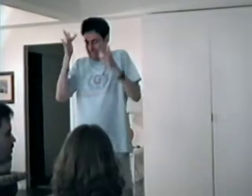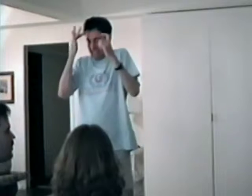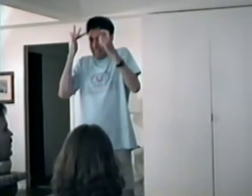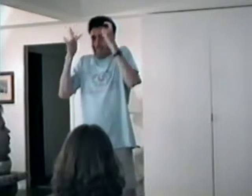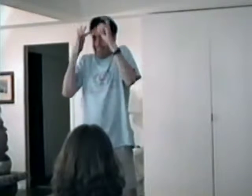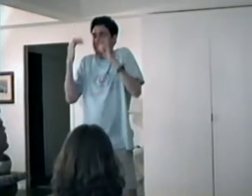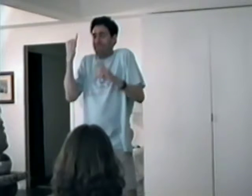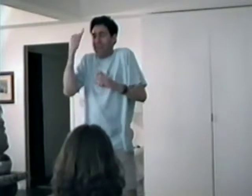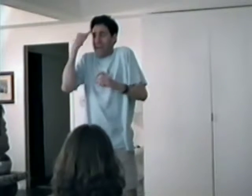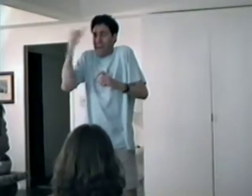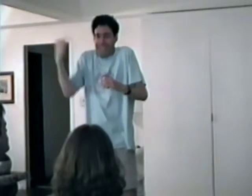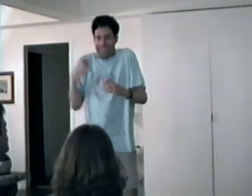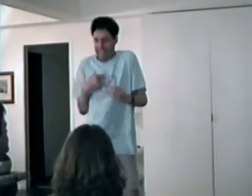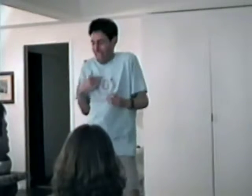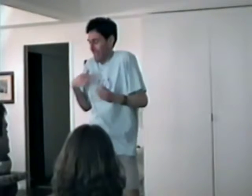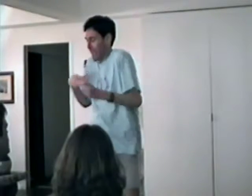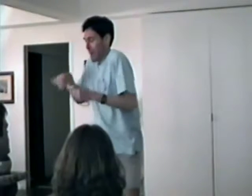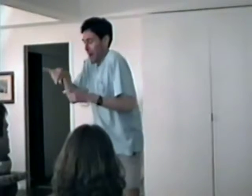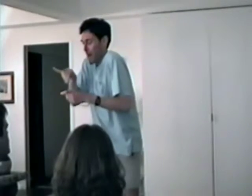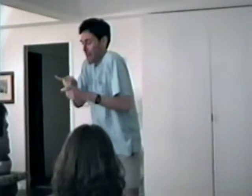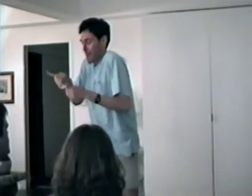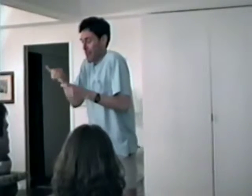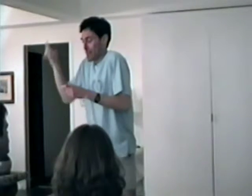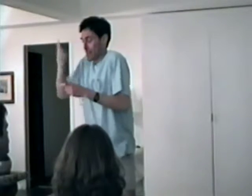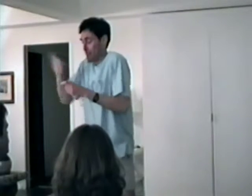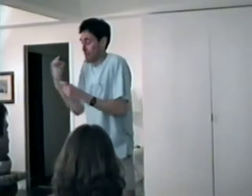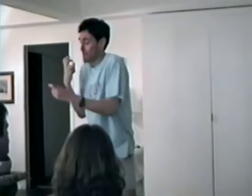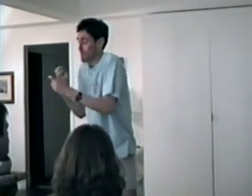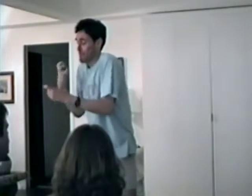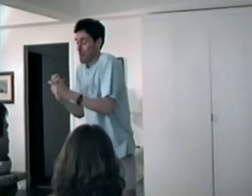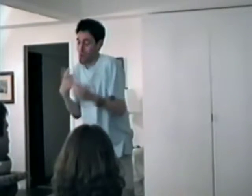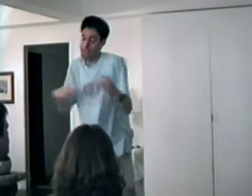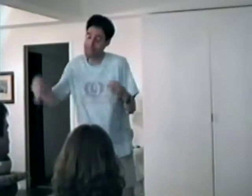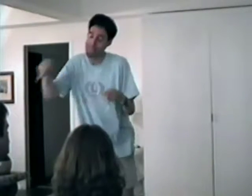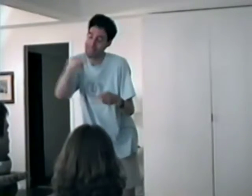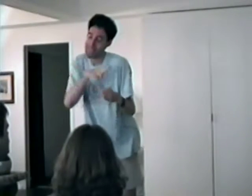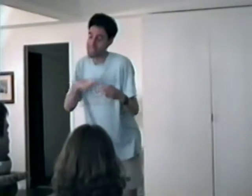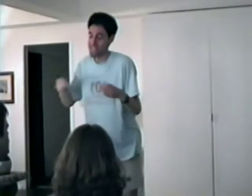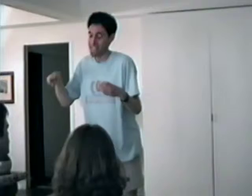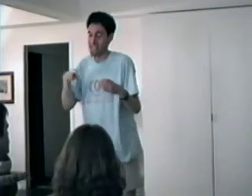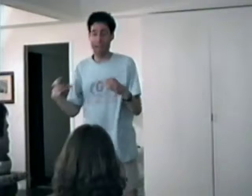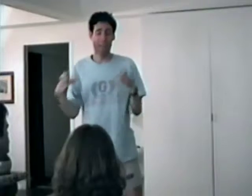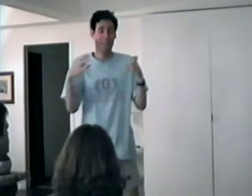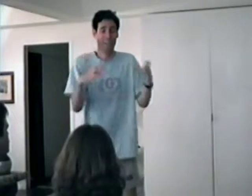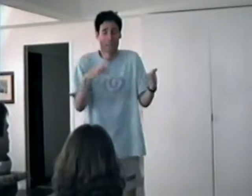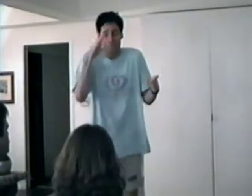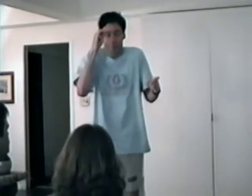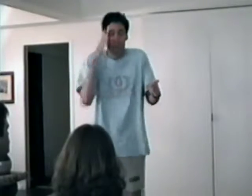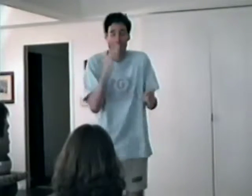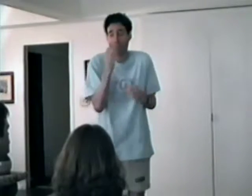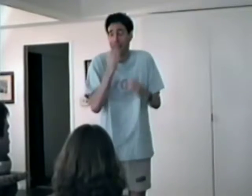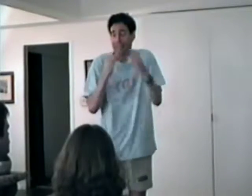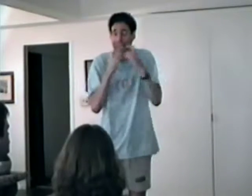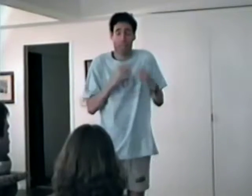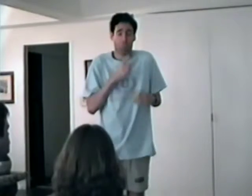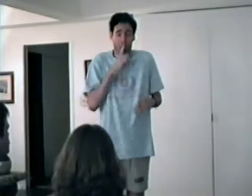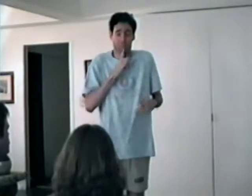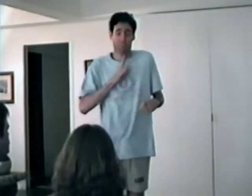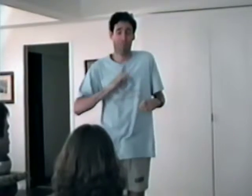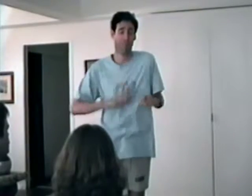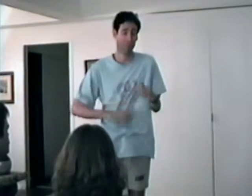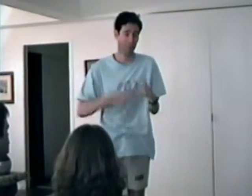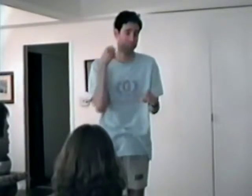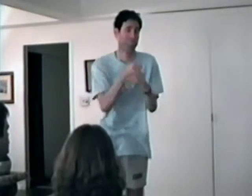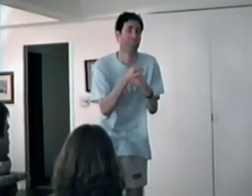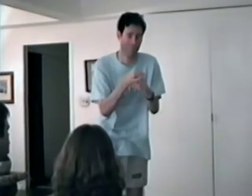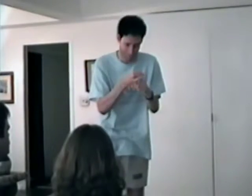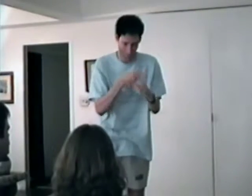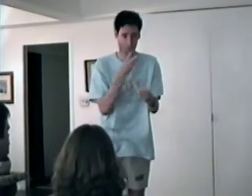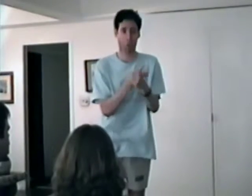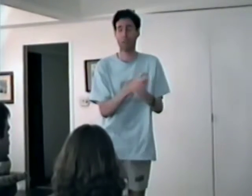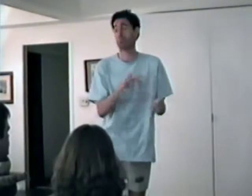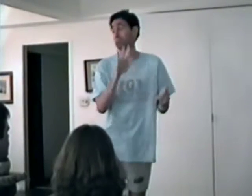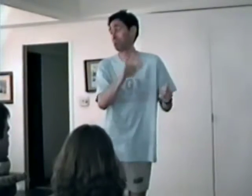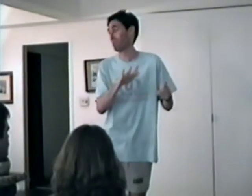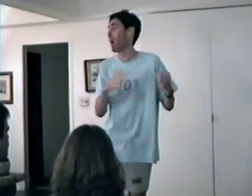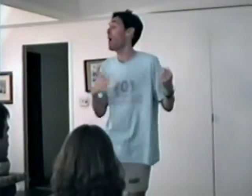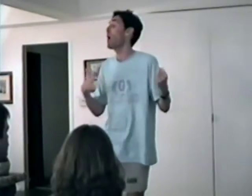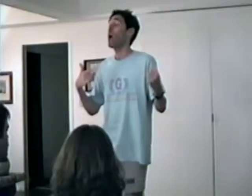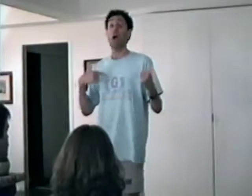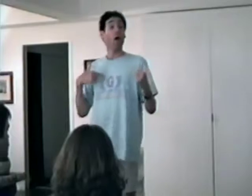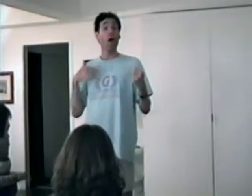icing mixed with poison Til' it turns a tempting green